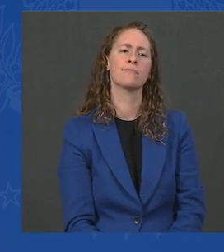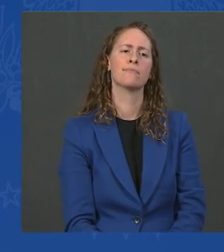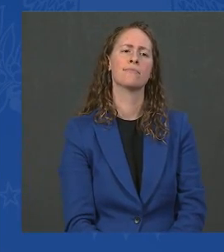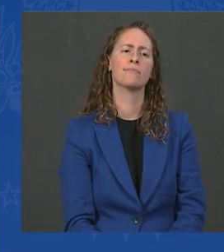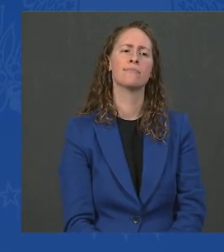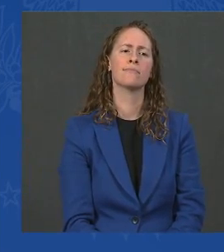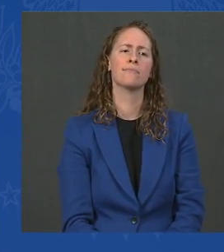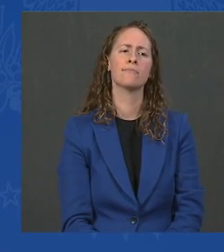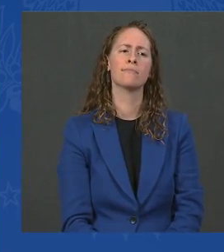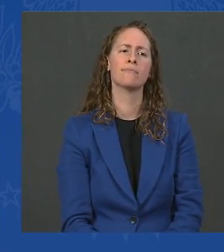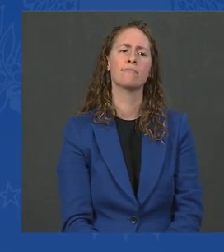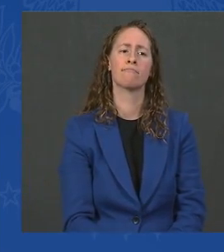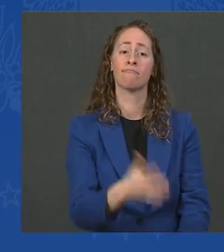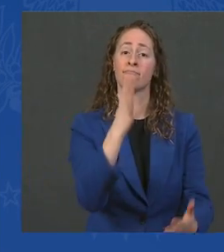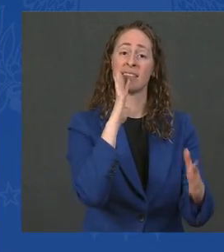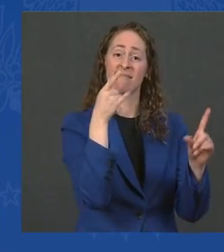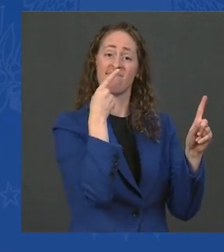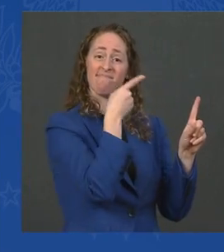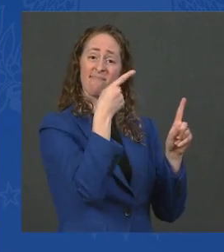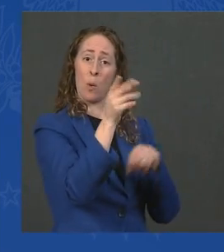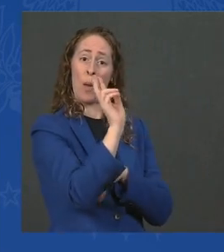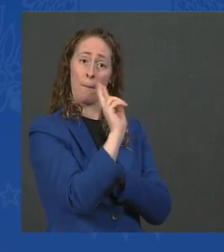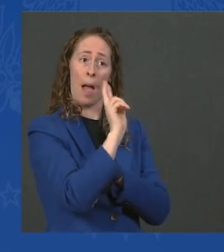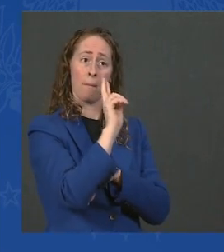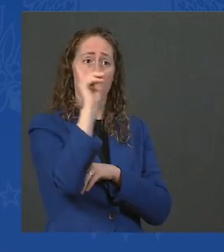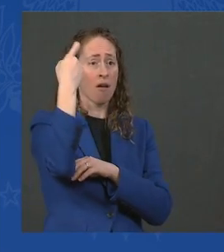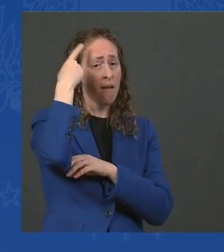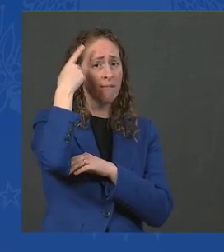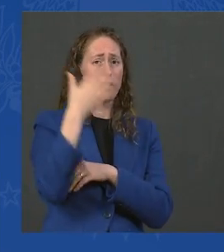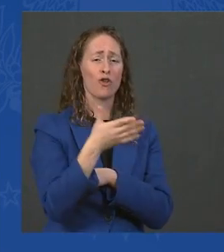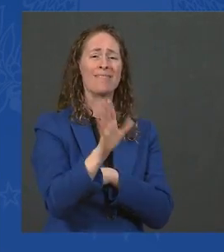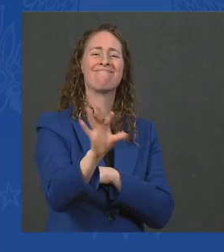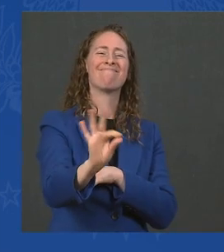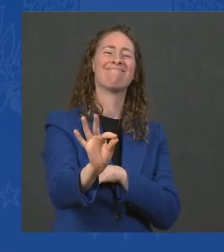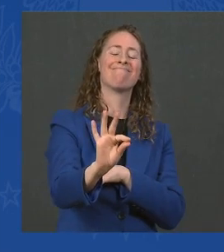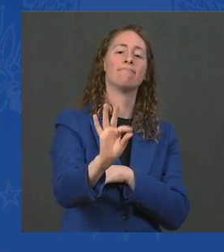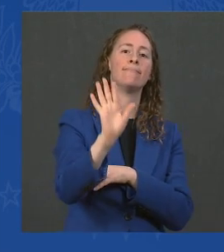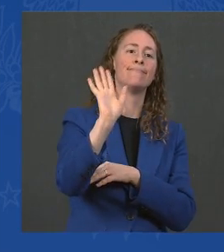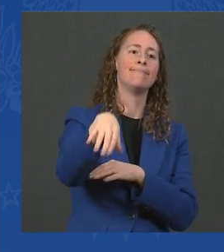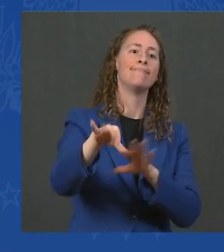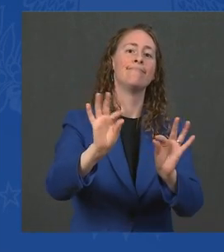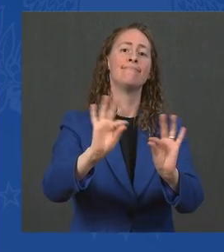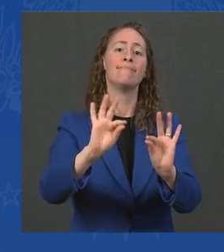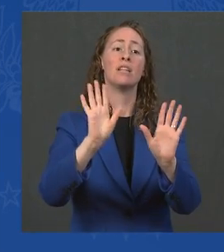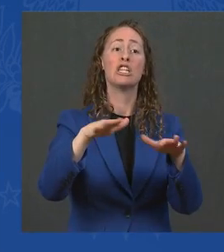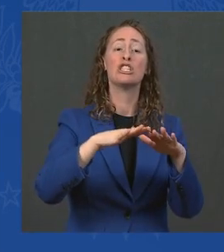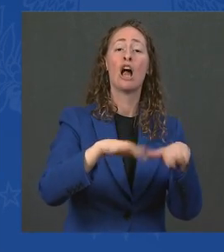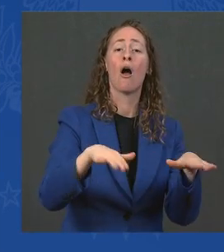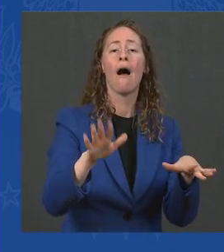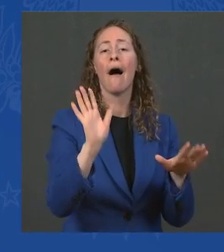have been so cavalier with the health of these kids, so cavalier with the health of their communities.